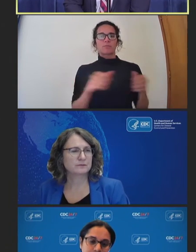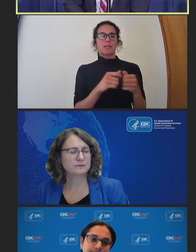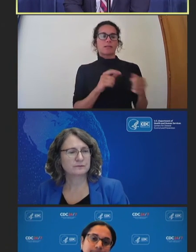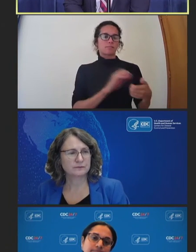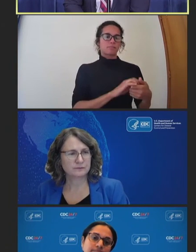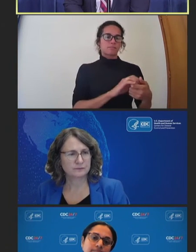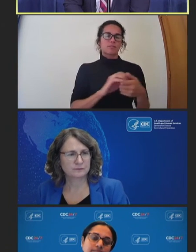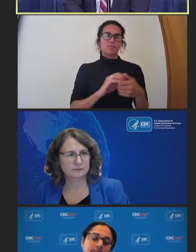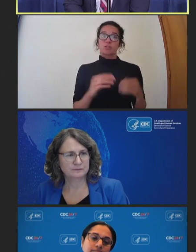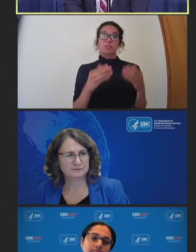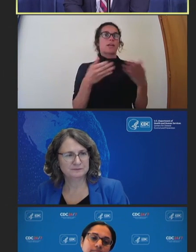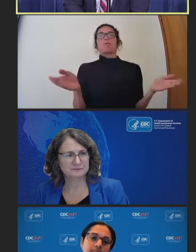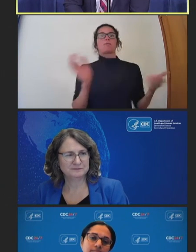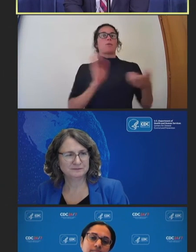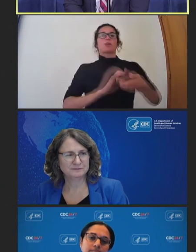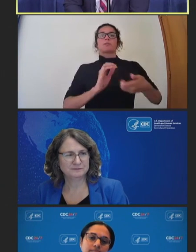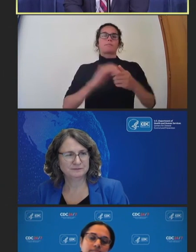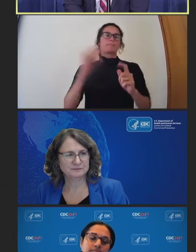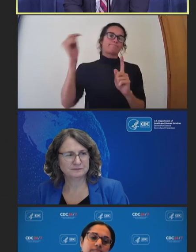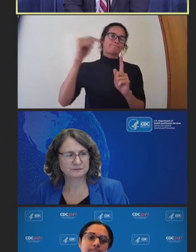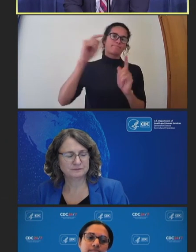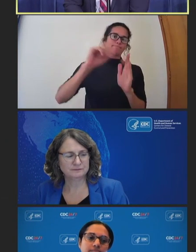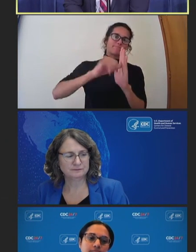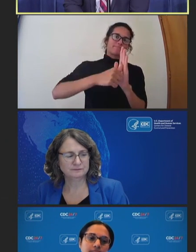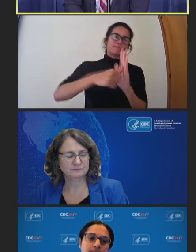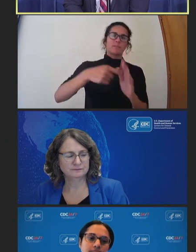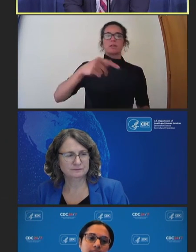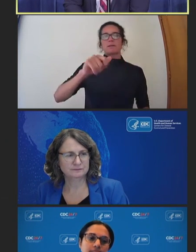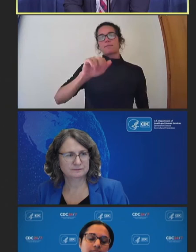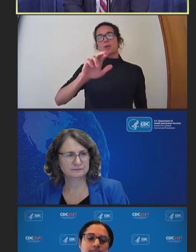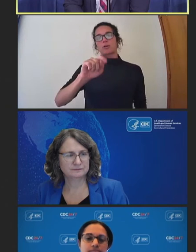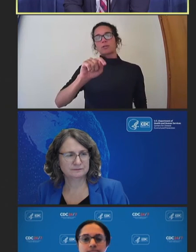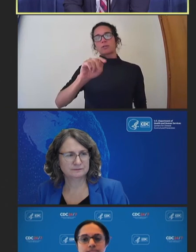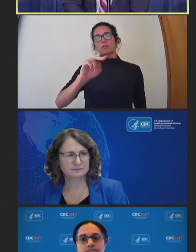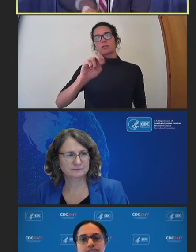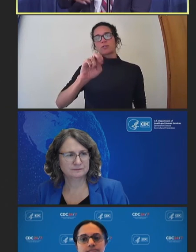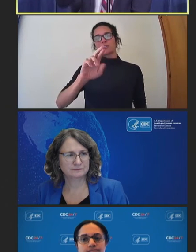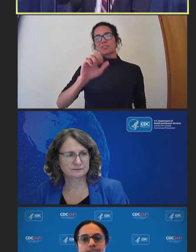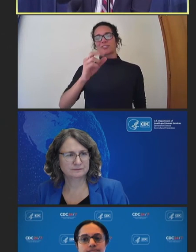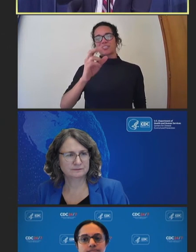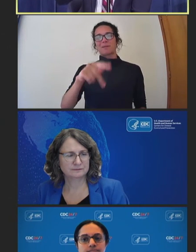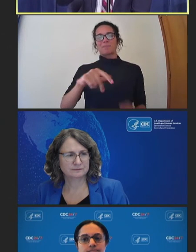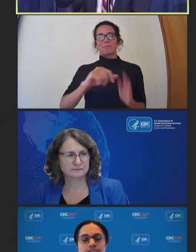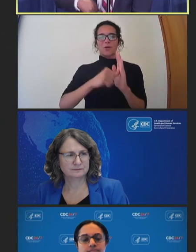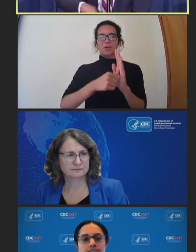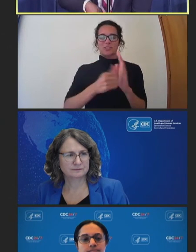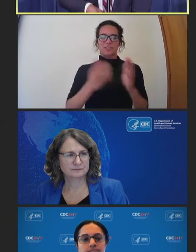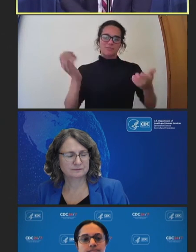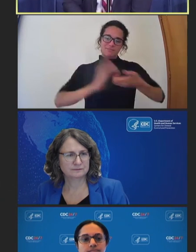partnership, partnership. I think that is our way to address that rural disparity.